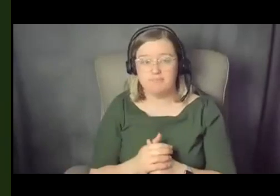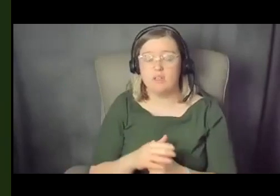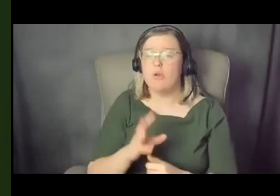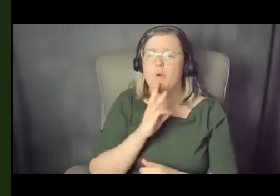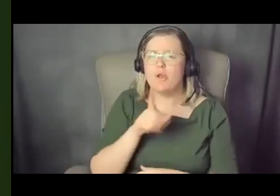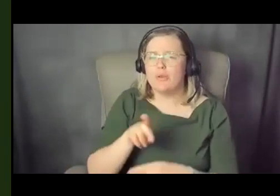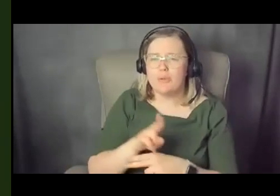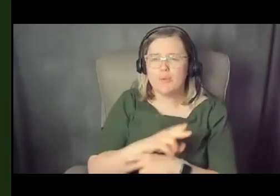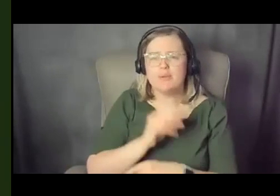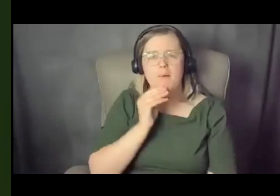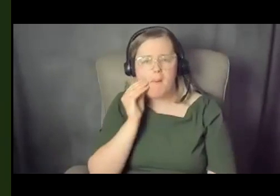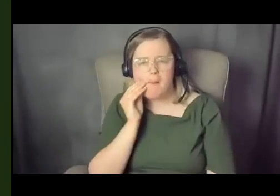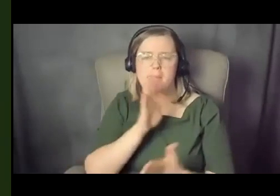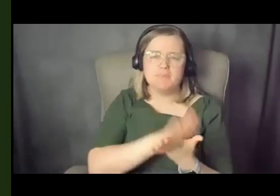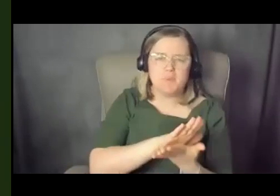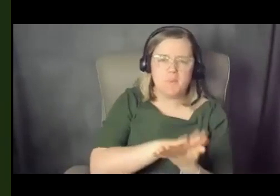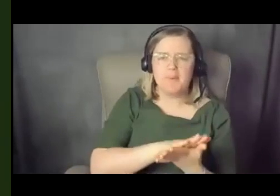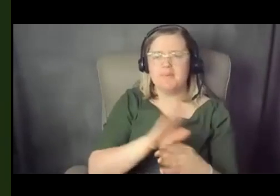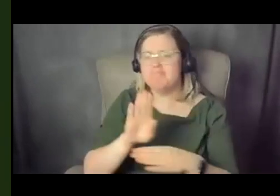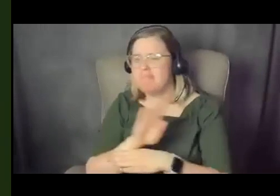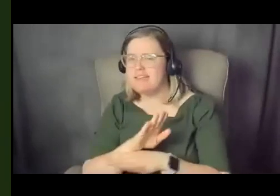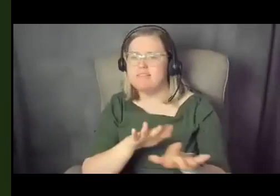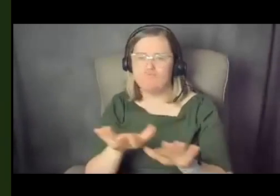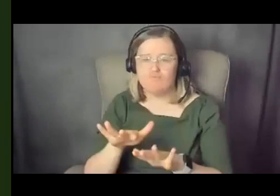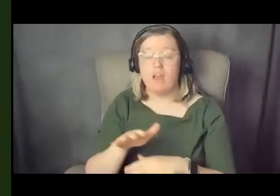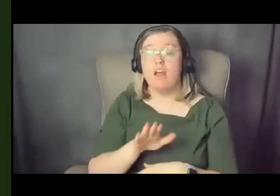after it's used, travels through your small side sewer pipe and